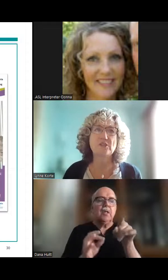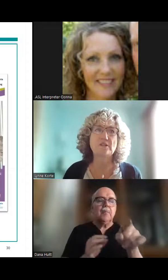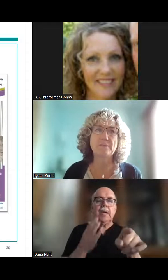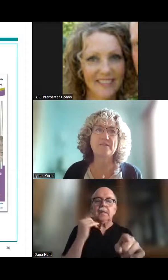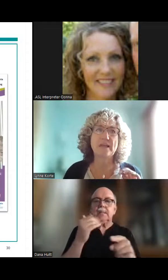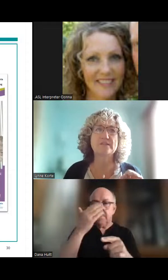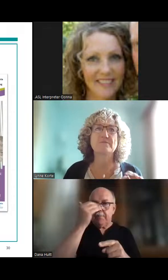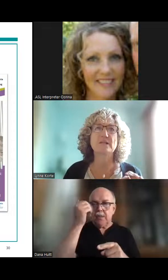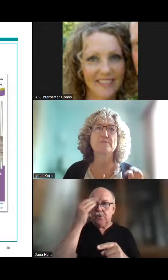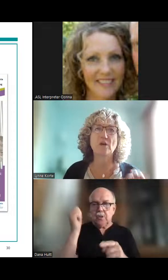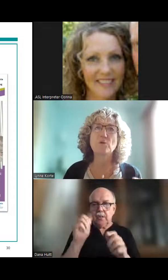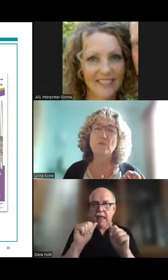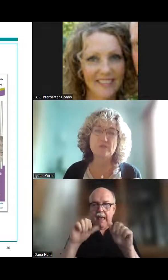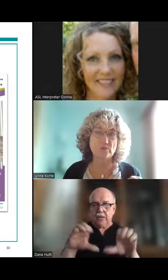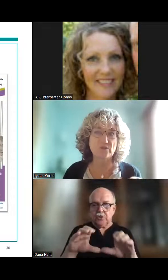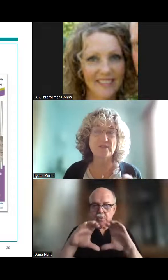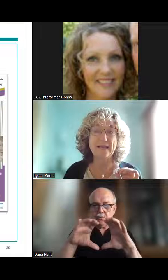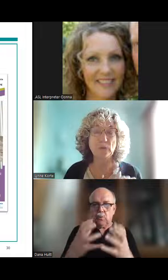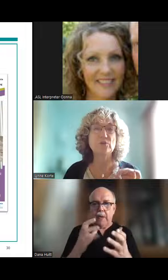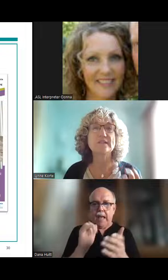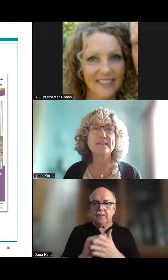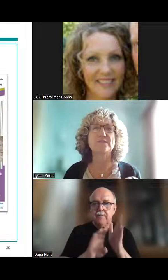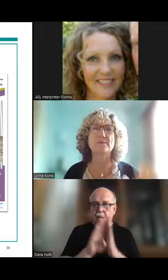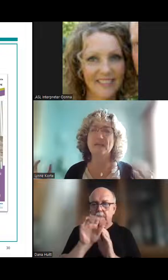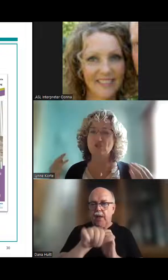care so that they have a little bit of a break and are able to take some time for